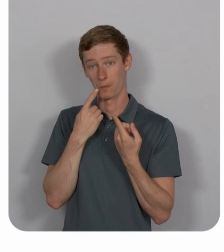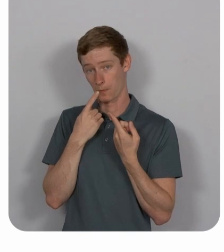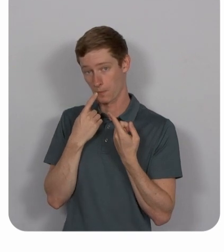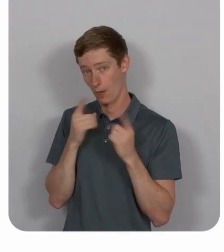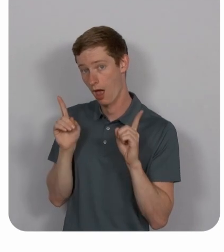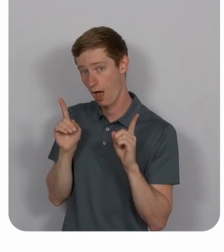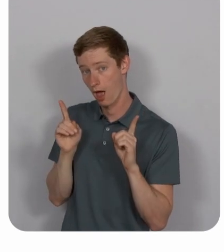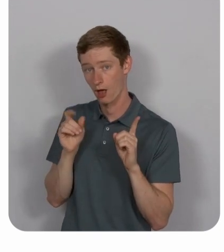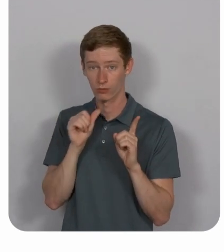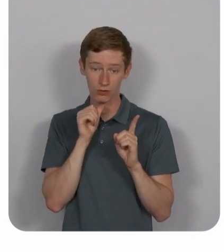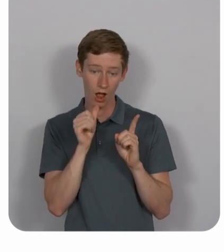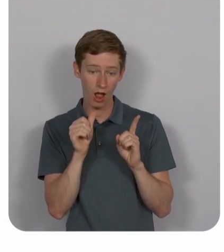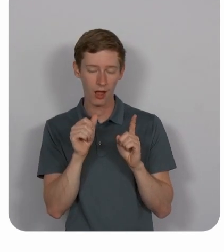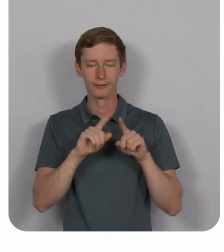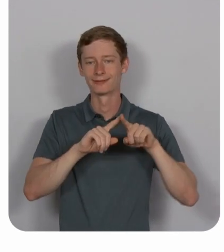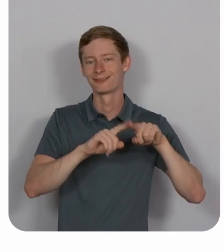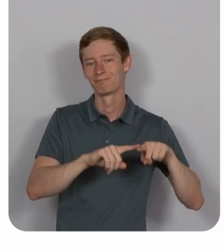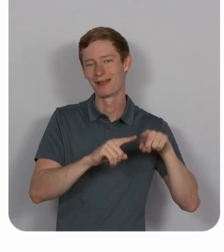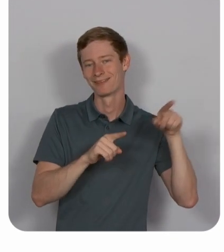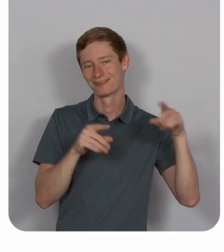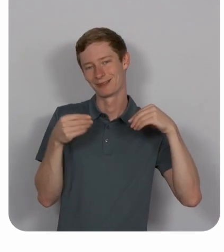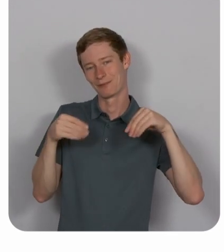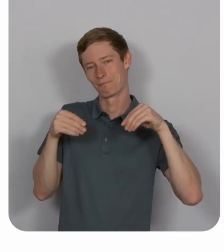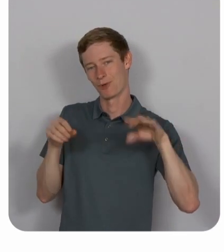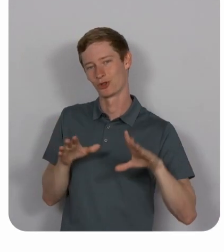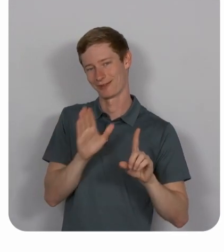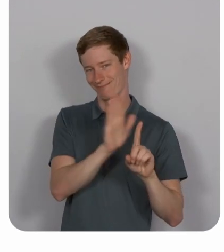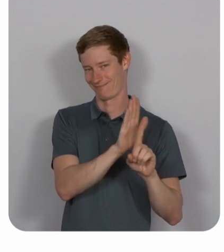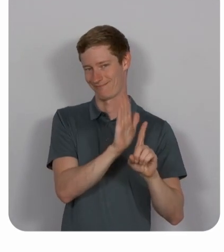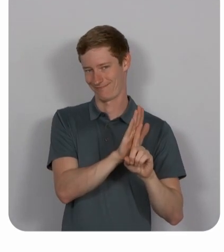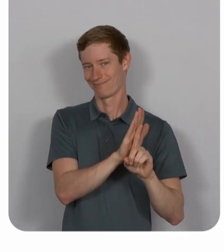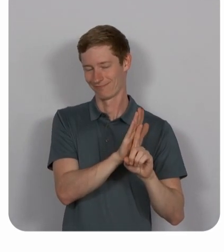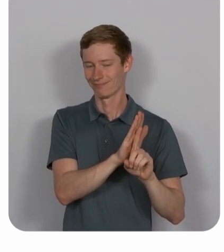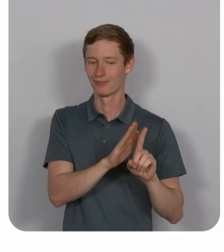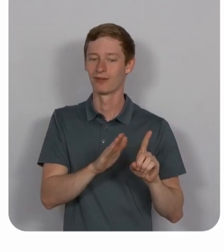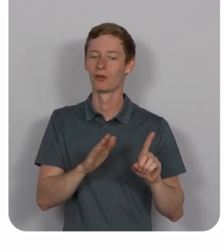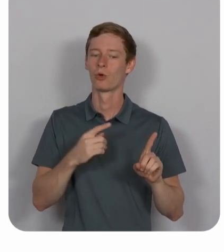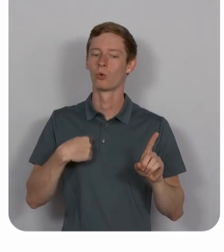the model actually solving the merchant problem. So before this gets into the hands of our merchants,